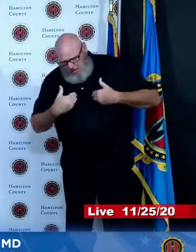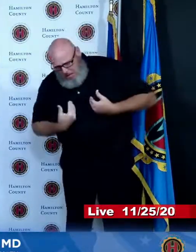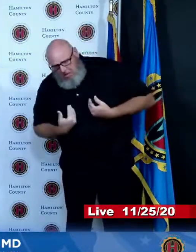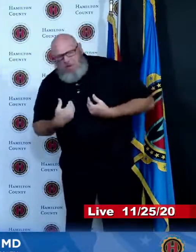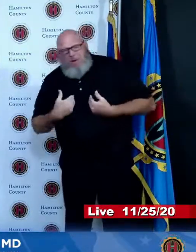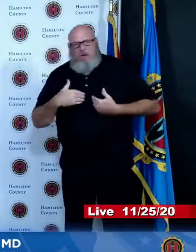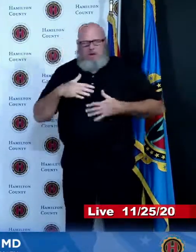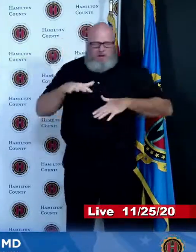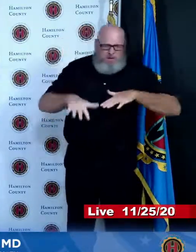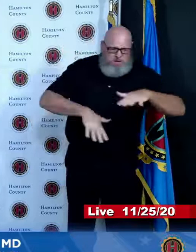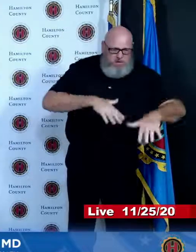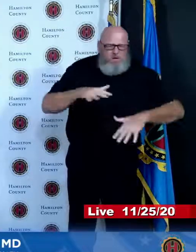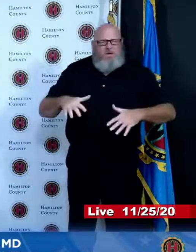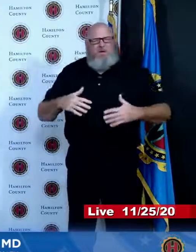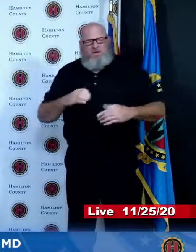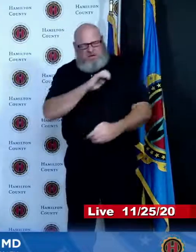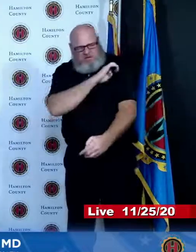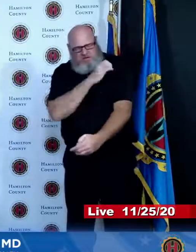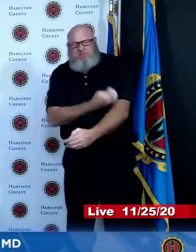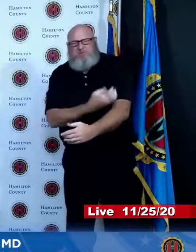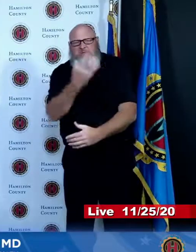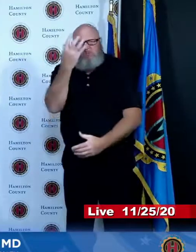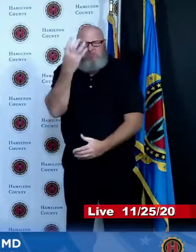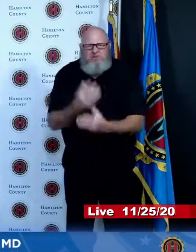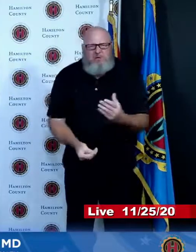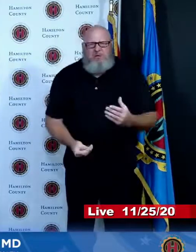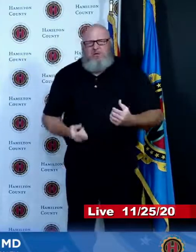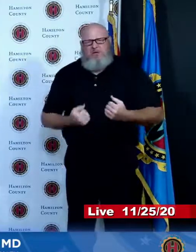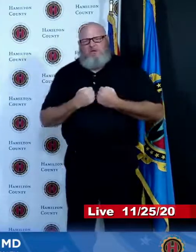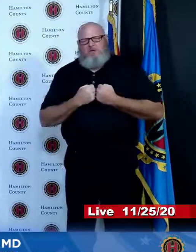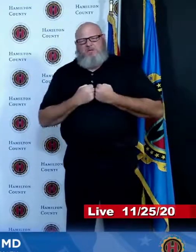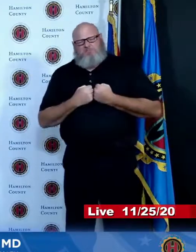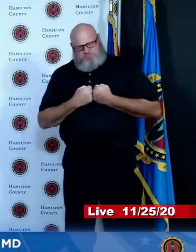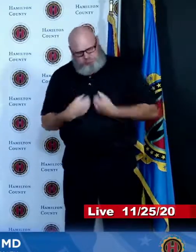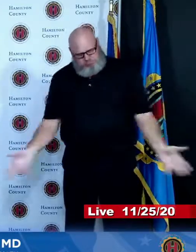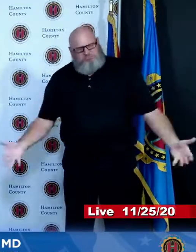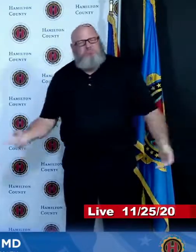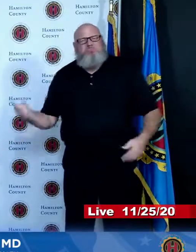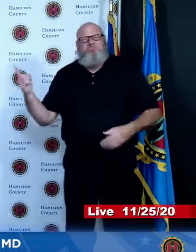and the pharmacists and the social workers you know everyone who goes into the hospital team